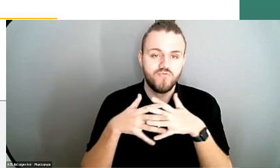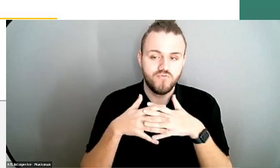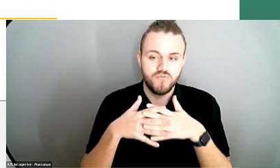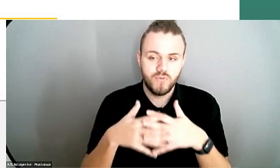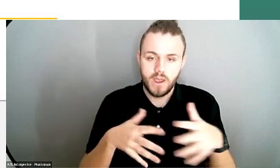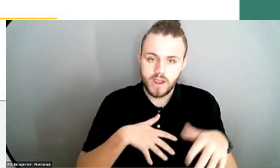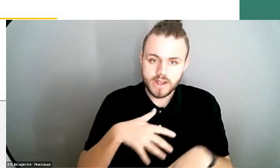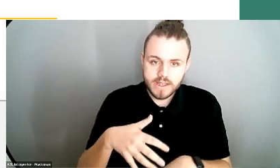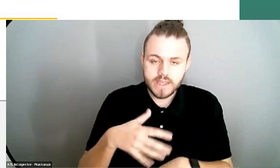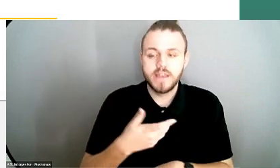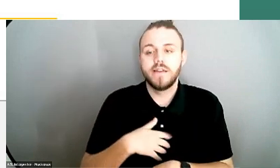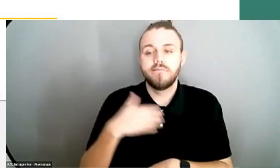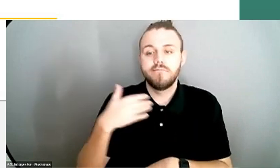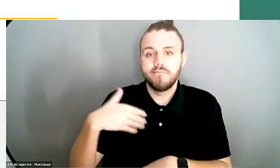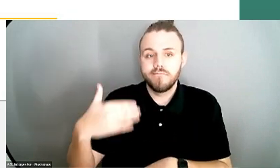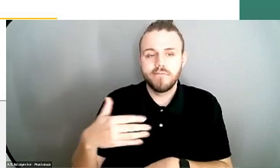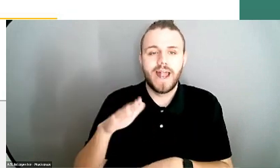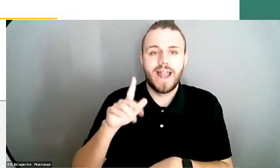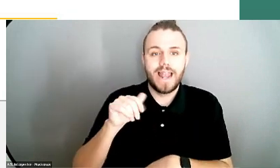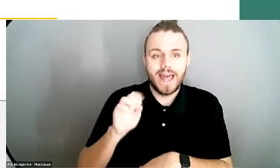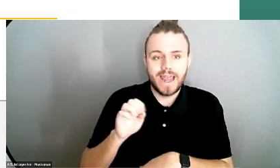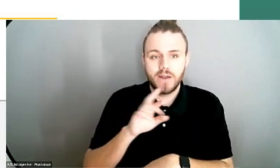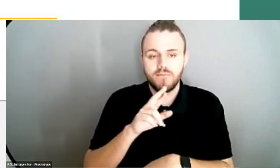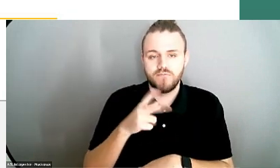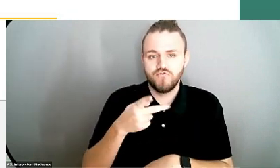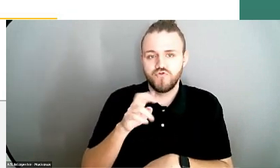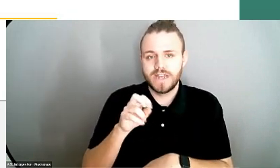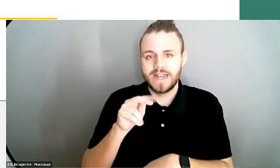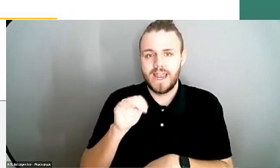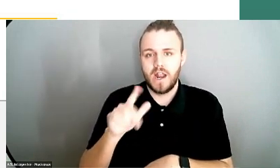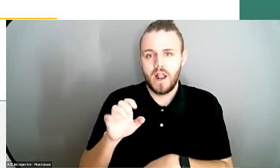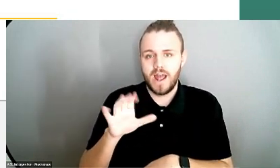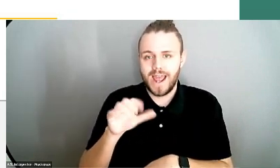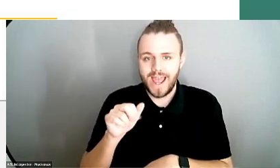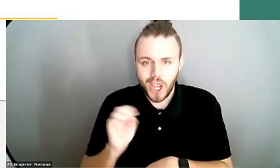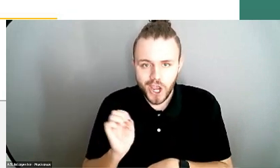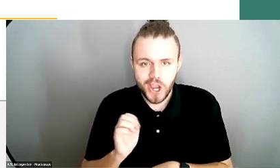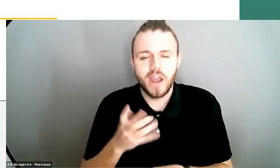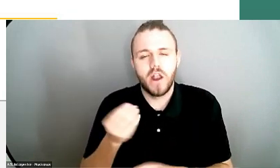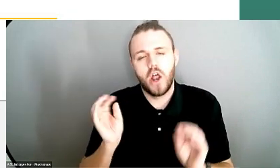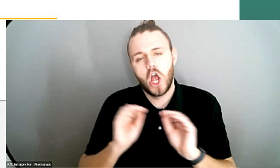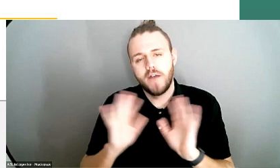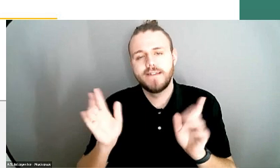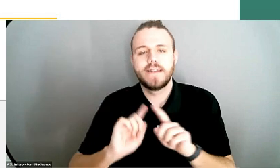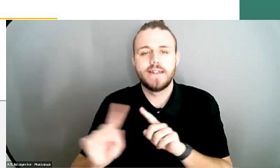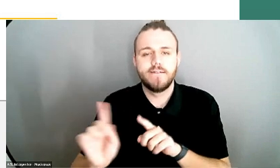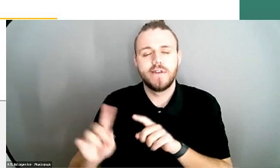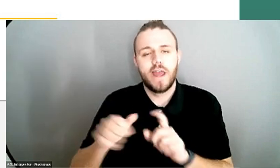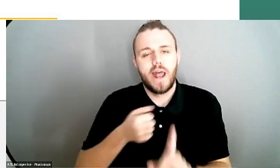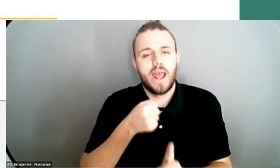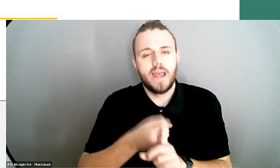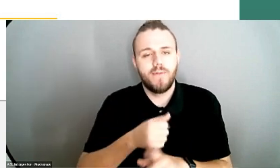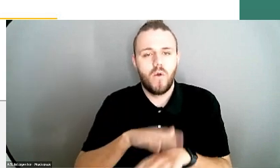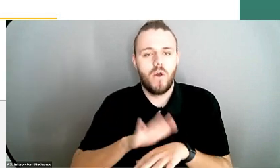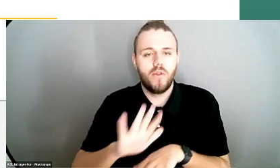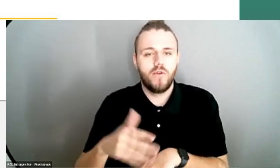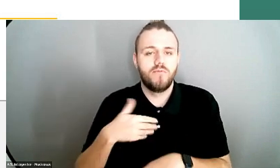late prenatal care or inadequate prenatal care. And obviously all of these can impact on pregnancy outcome.